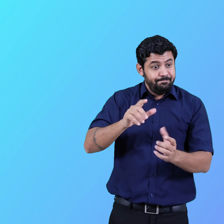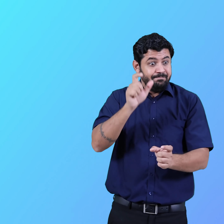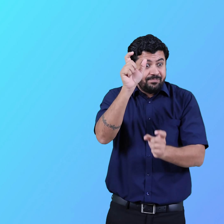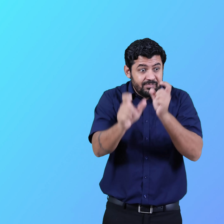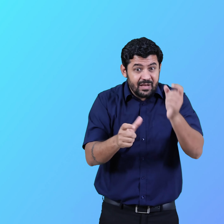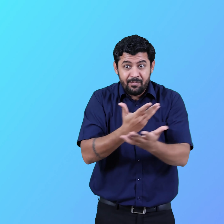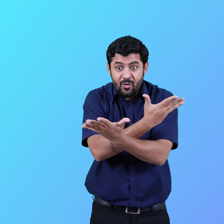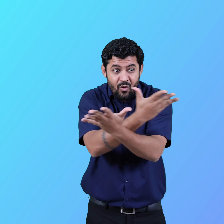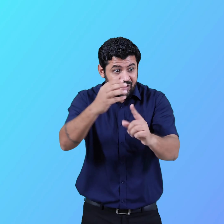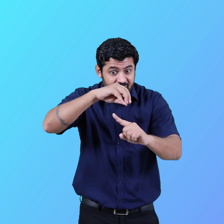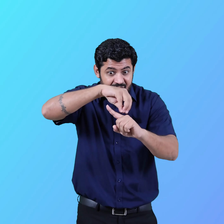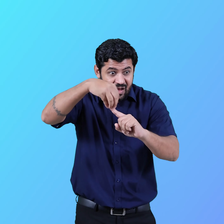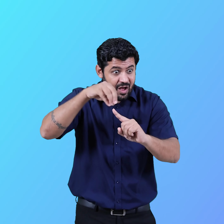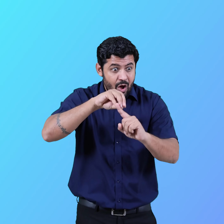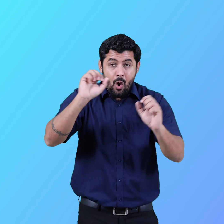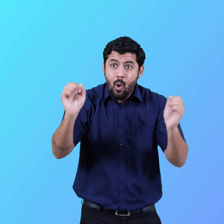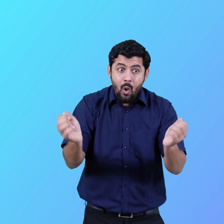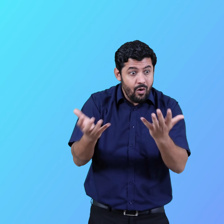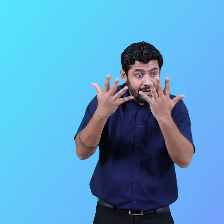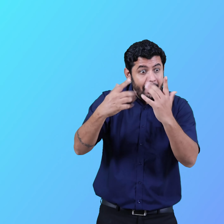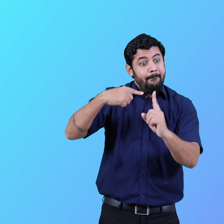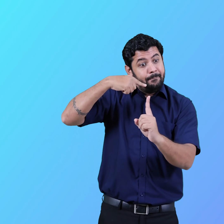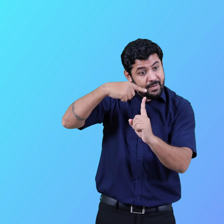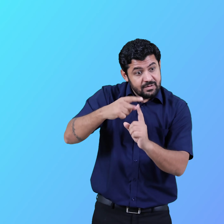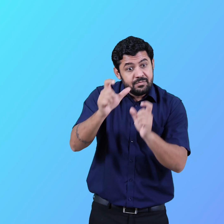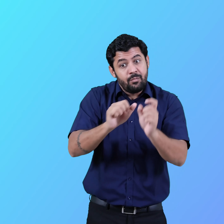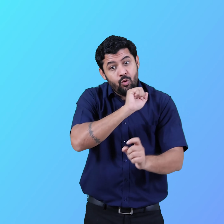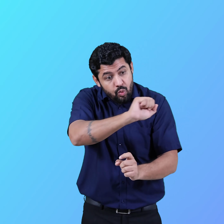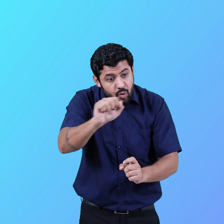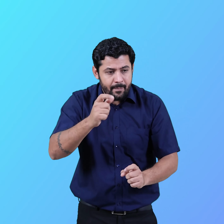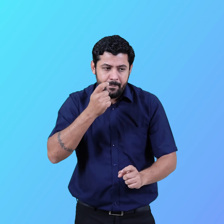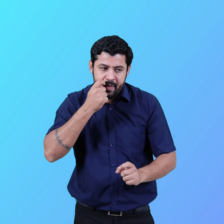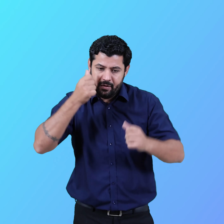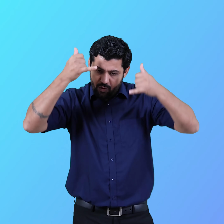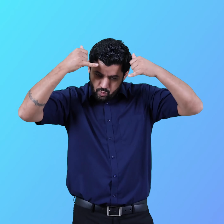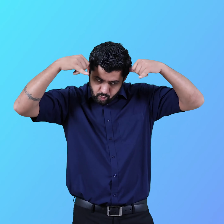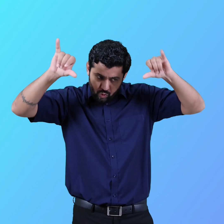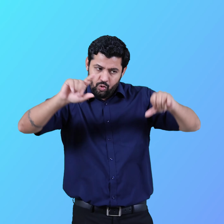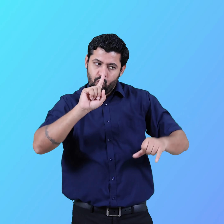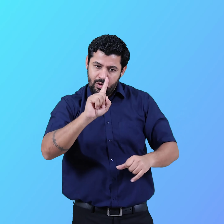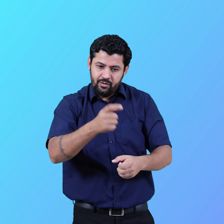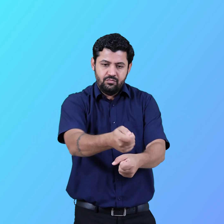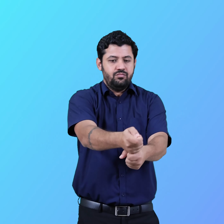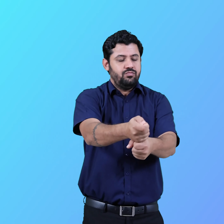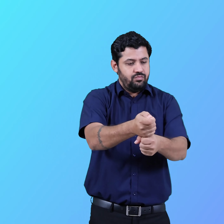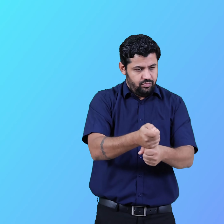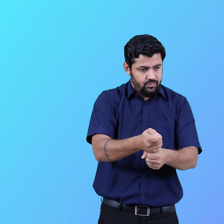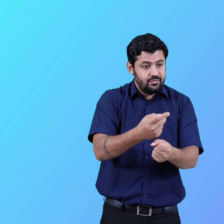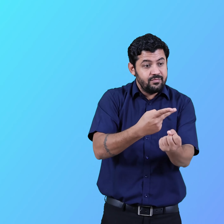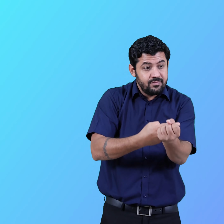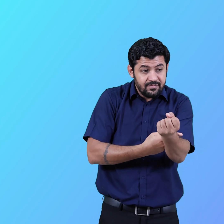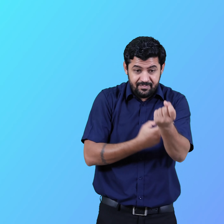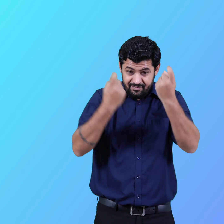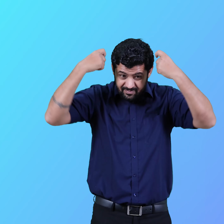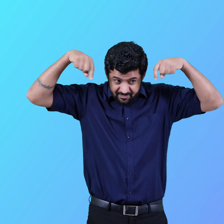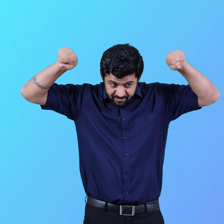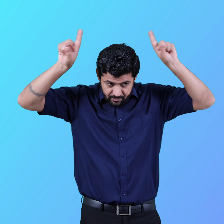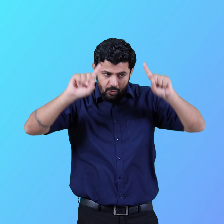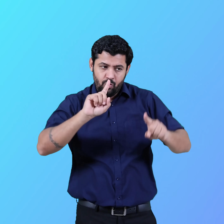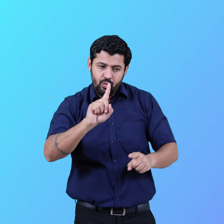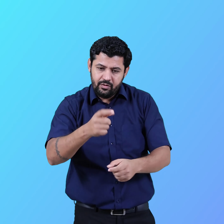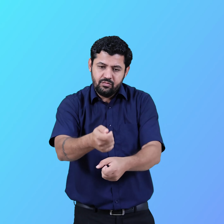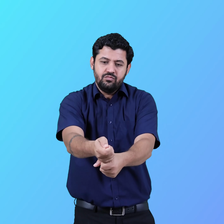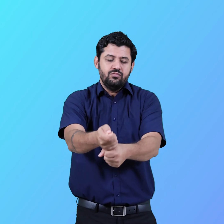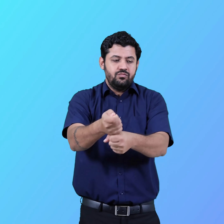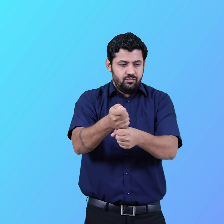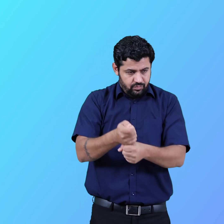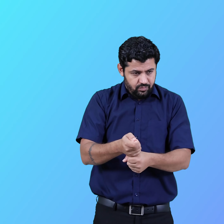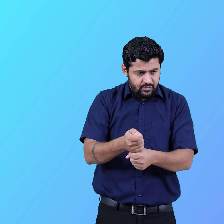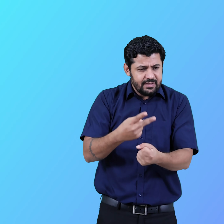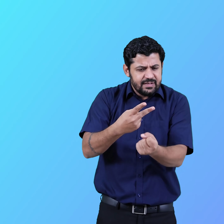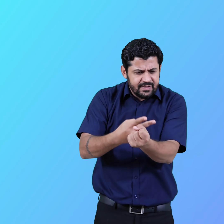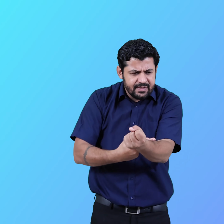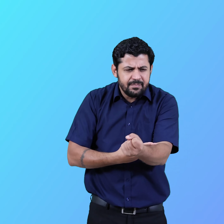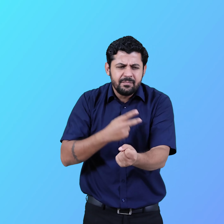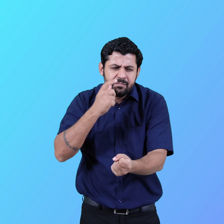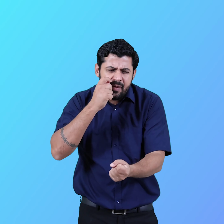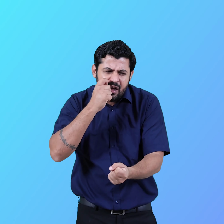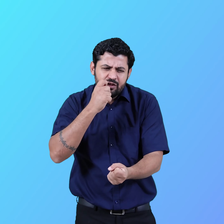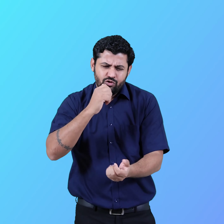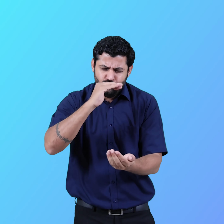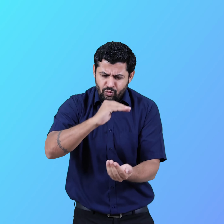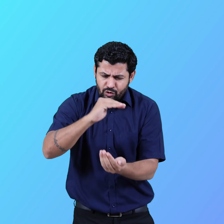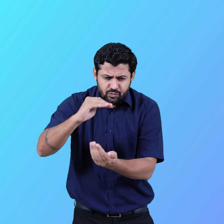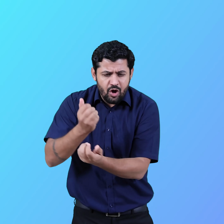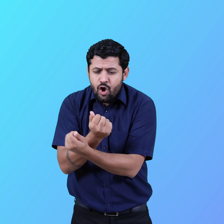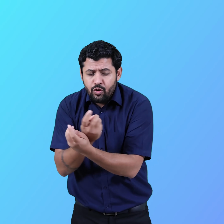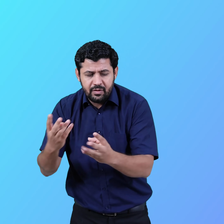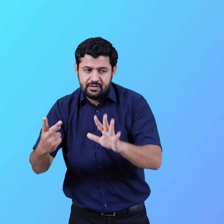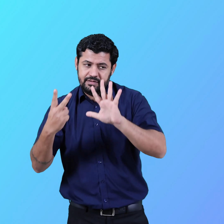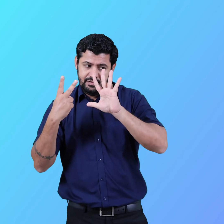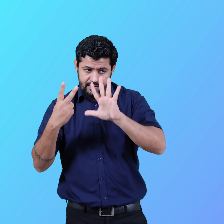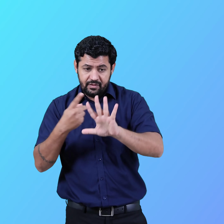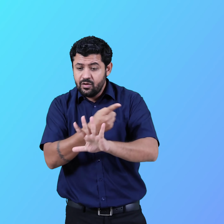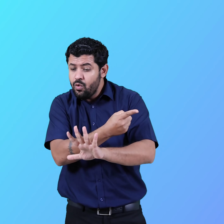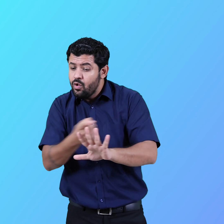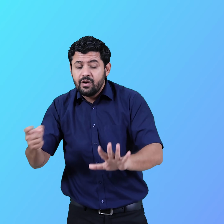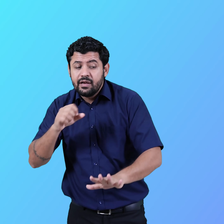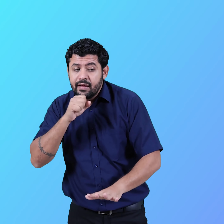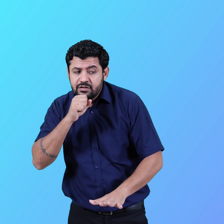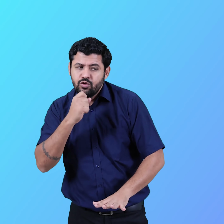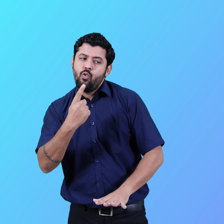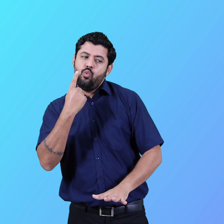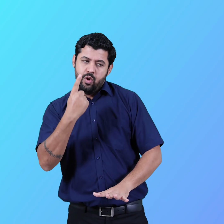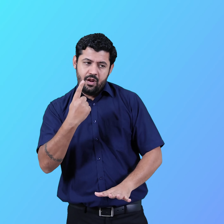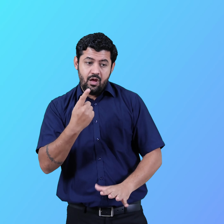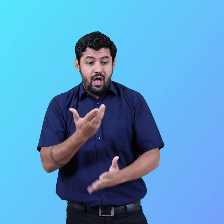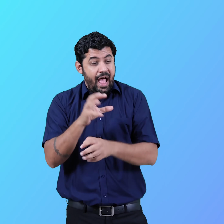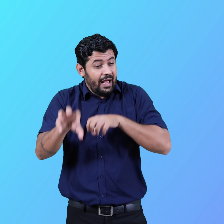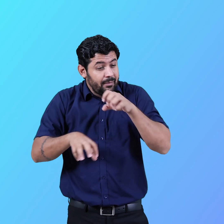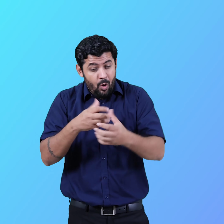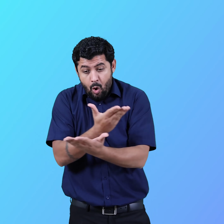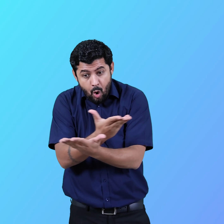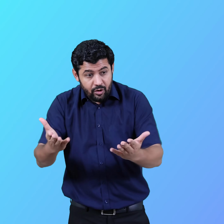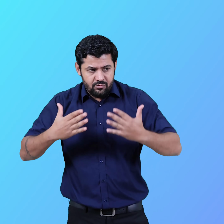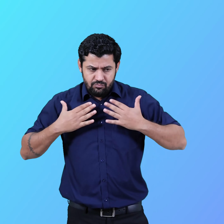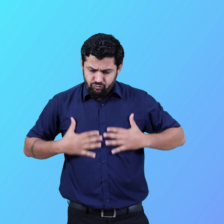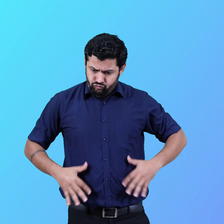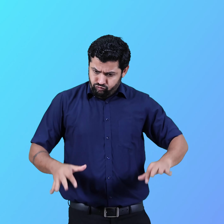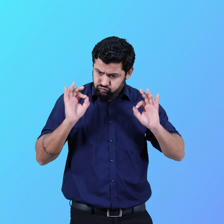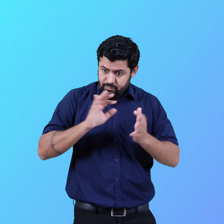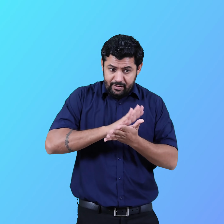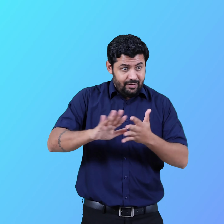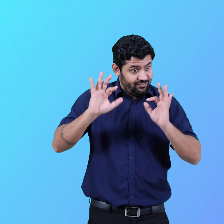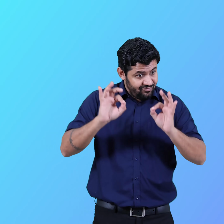“With these grain offerings bring one bull, one ram and seven one-year-old male lambs for burnt offerings to the LORD. There must be nothing wrong with these animals.